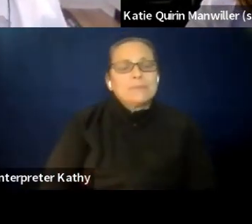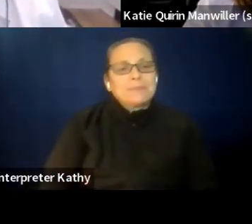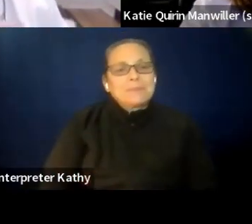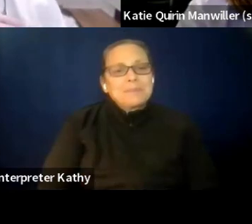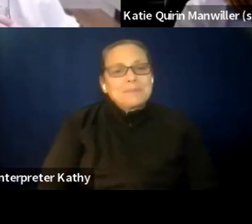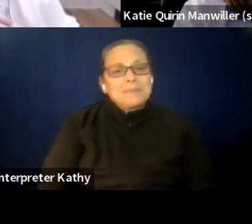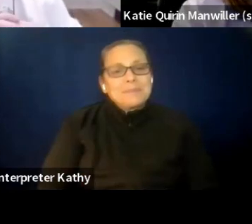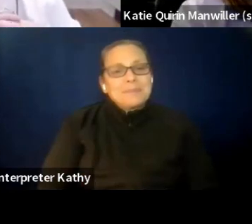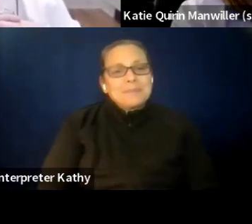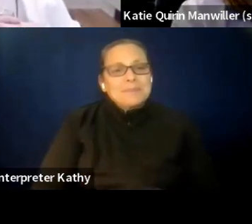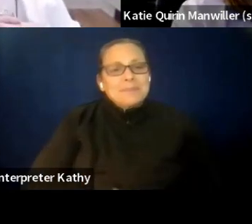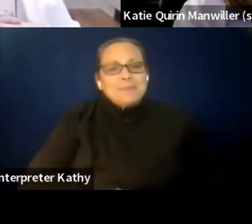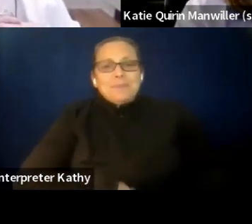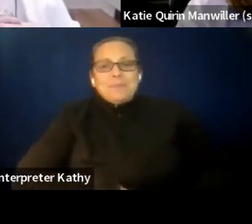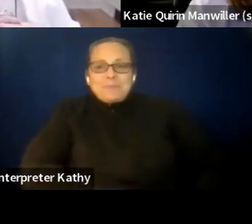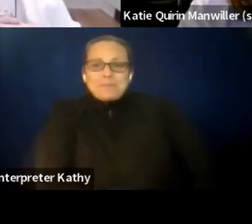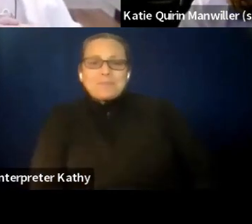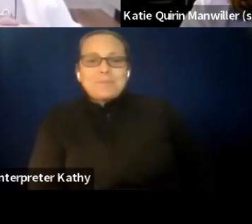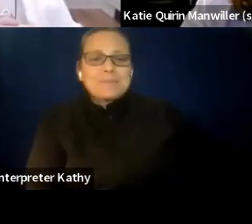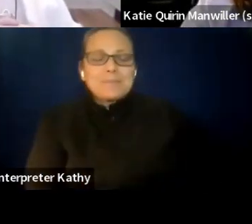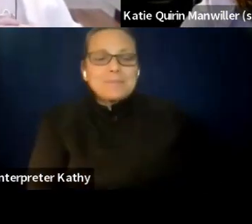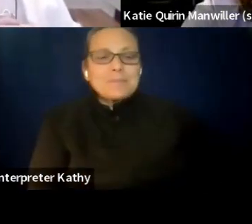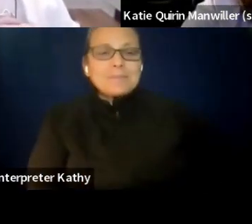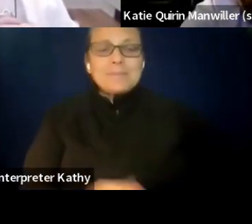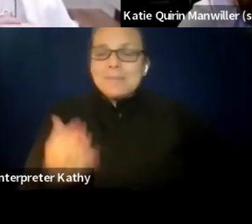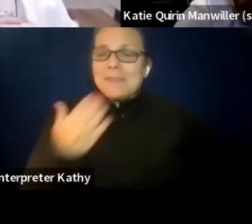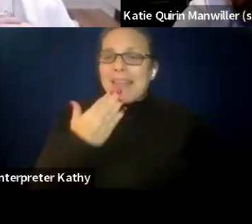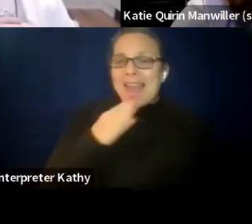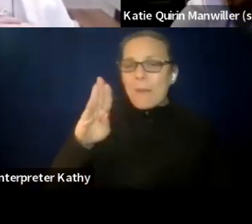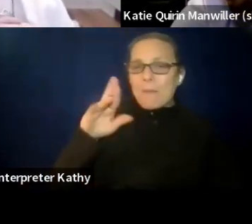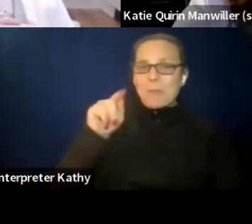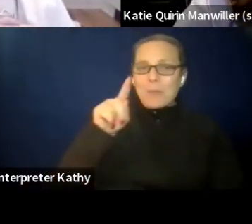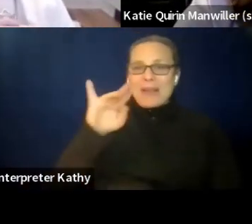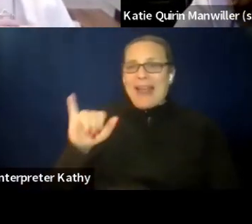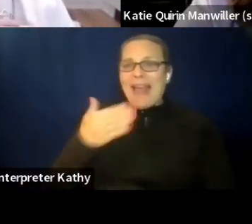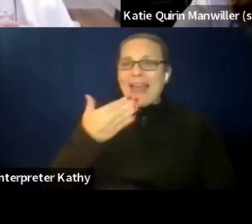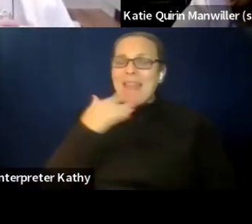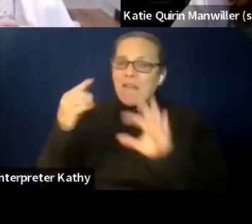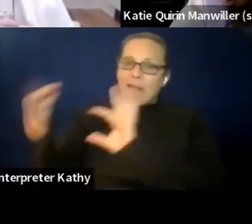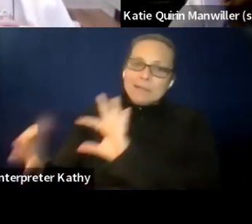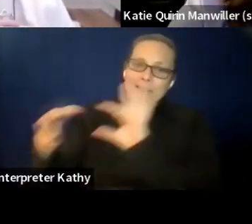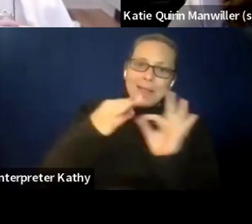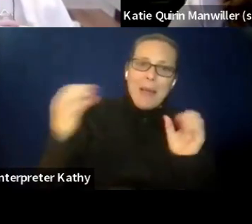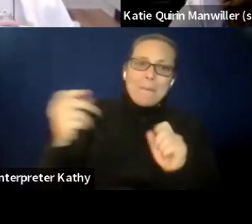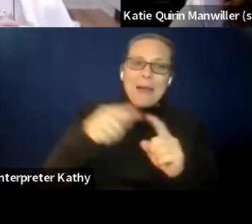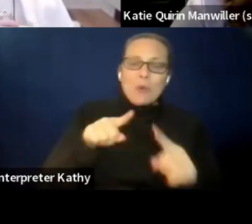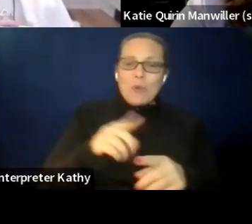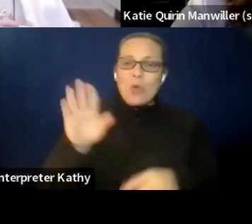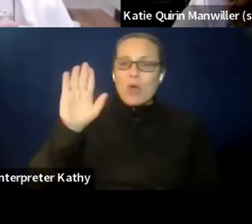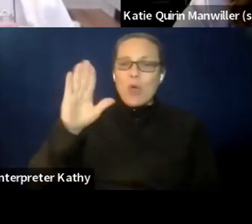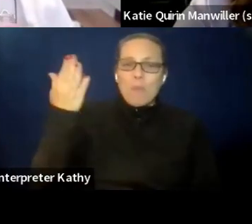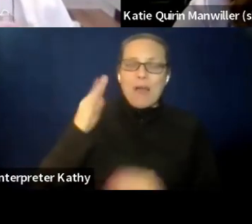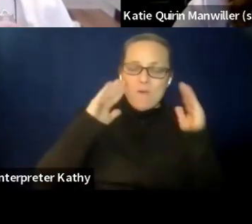and internalized ableism showing up in my particular job role. Thank you, Brittni.